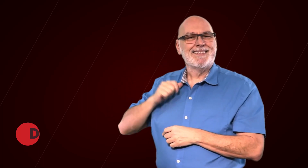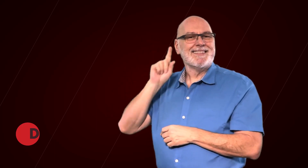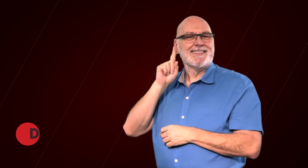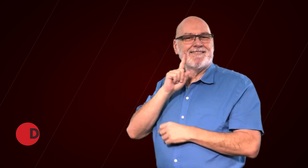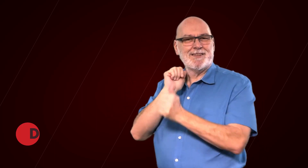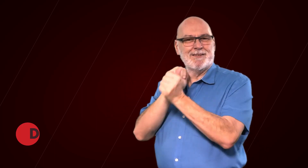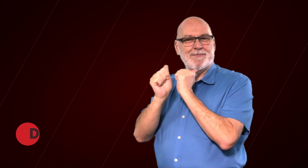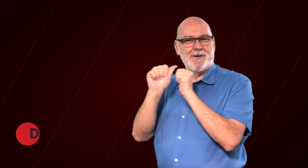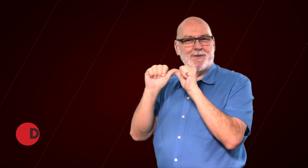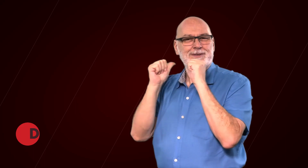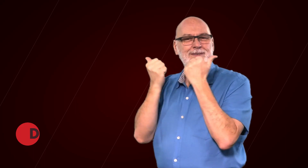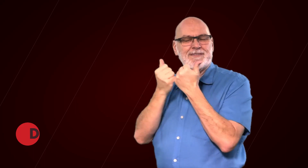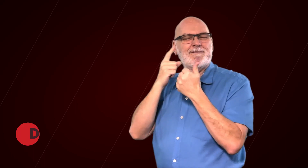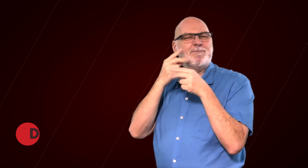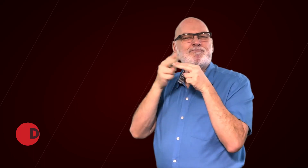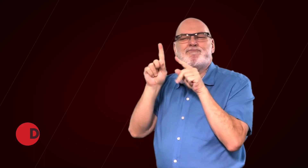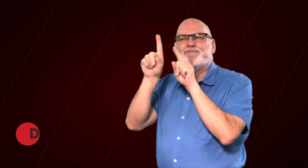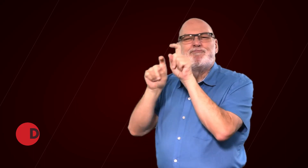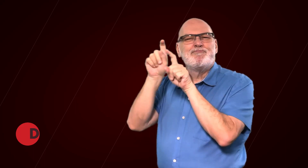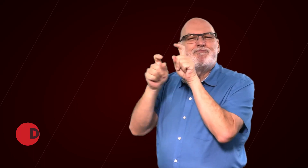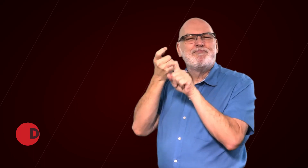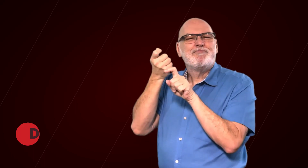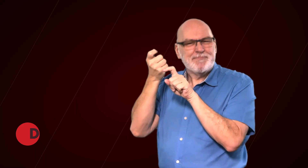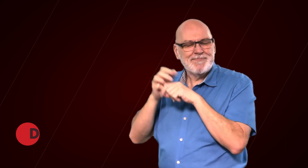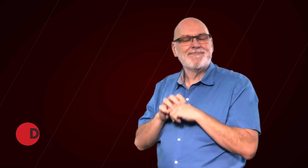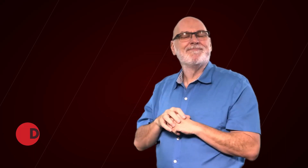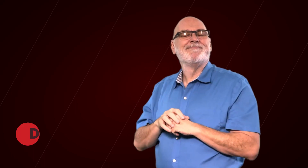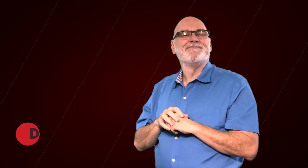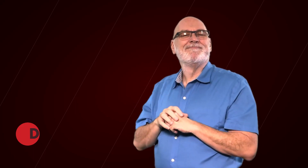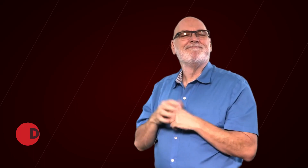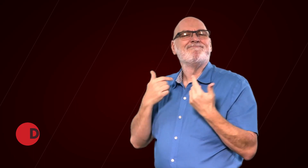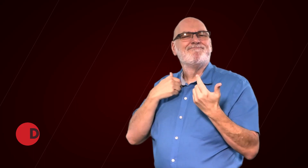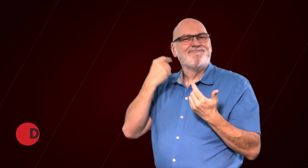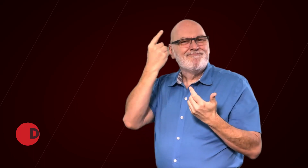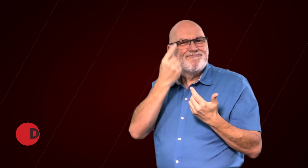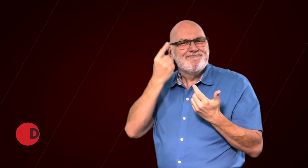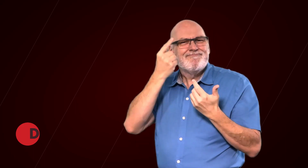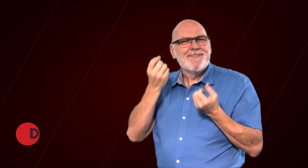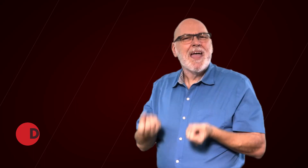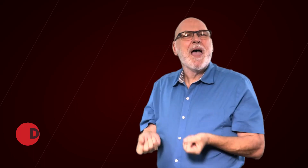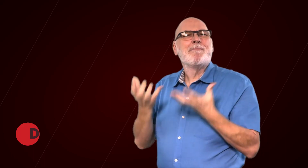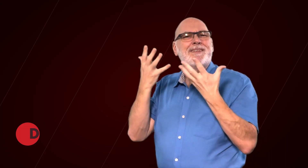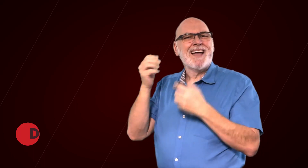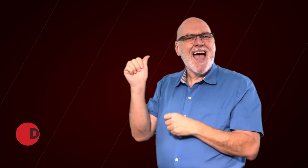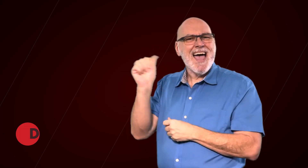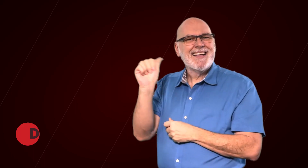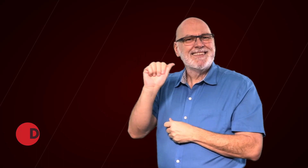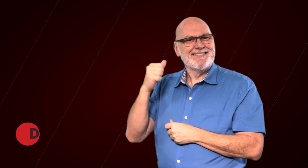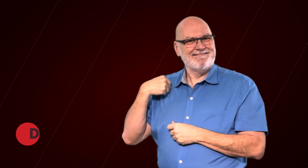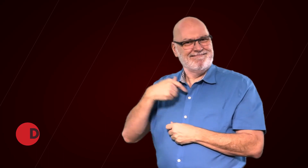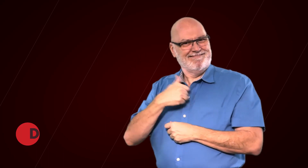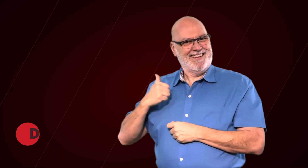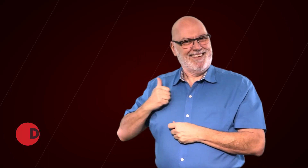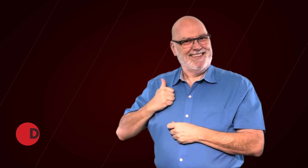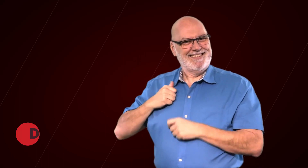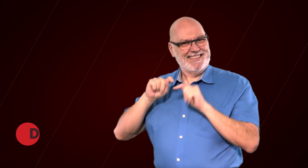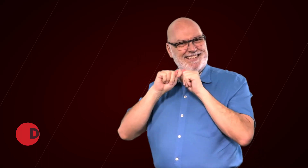Sports Association, CDSA for short, how many athletes does Team Canada